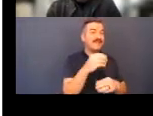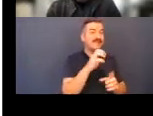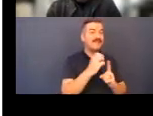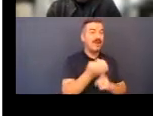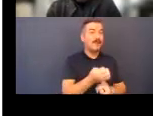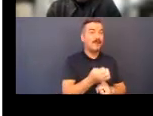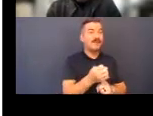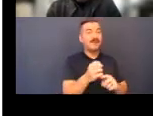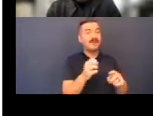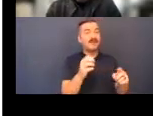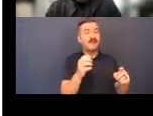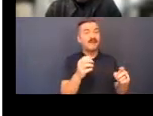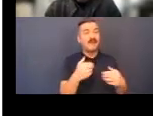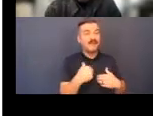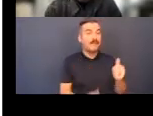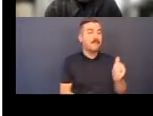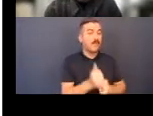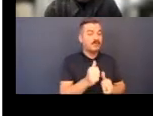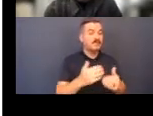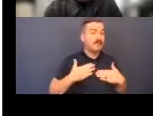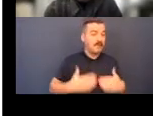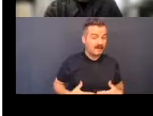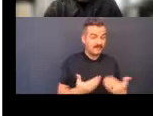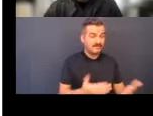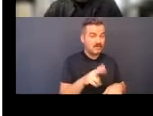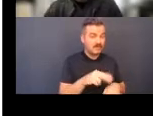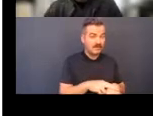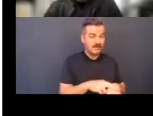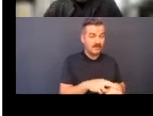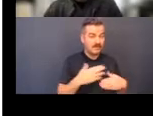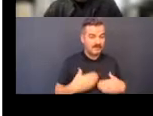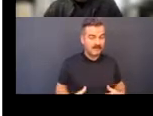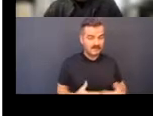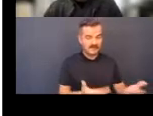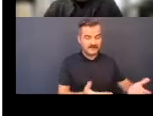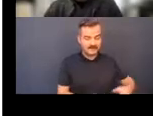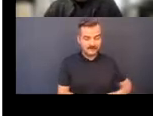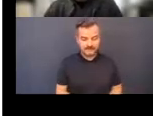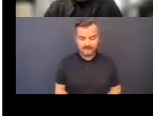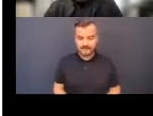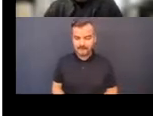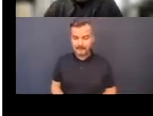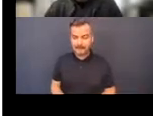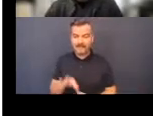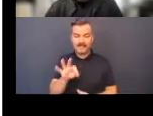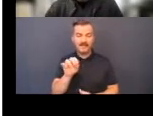occupied by majority embodiments 15:44:59 insofar as FEMA defines an emergency.